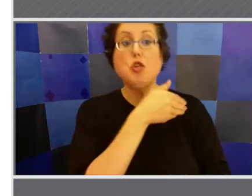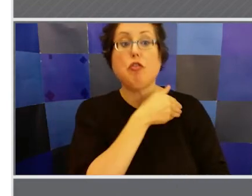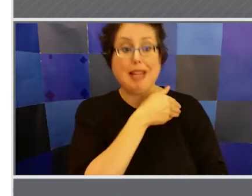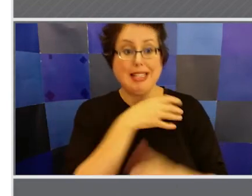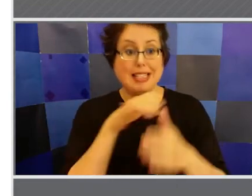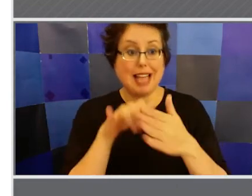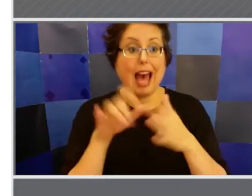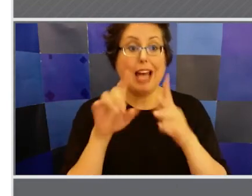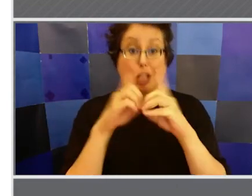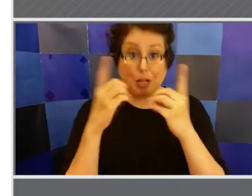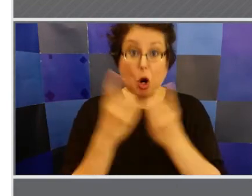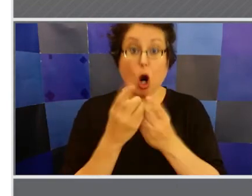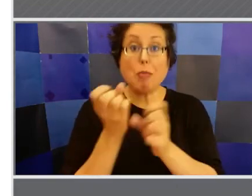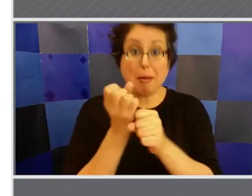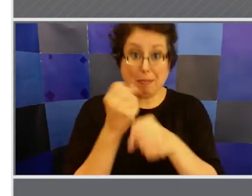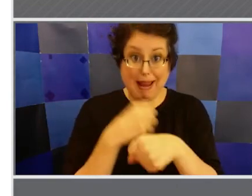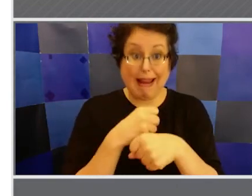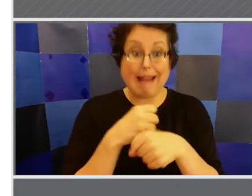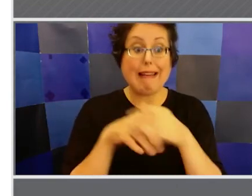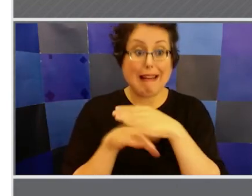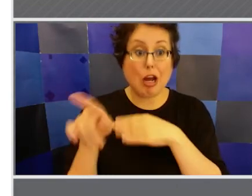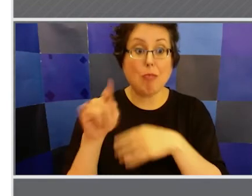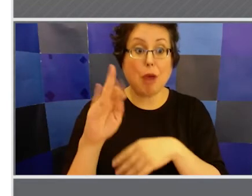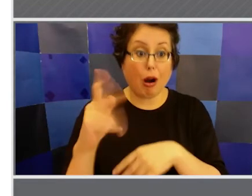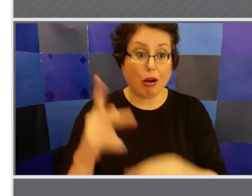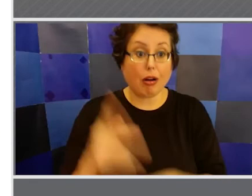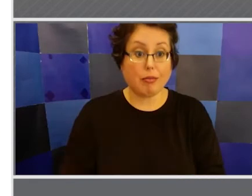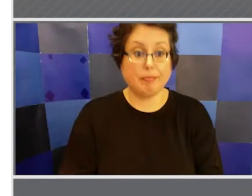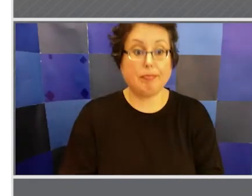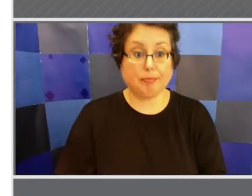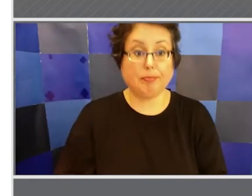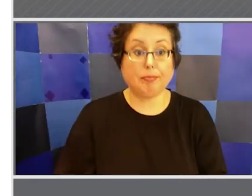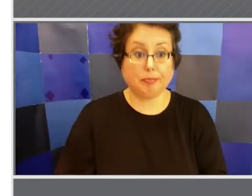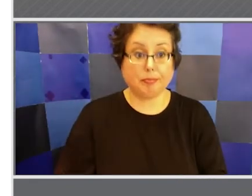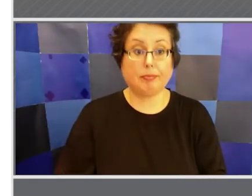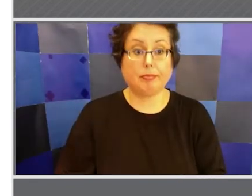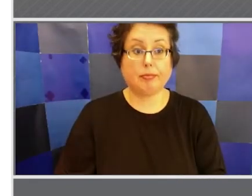made in Tustin park in the neighborhood.